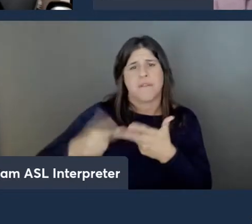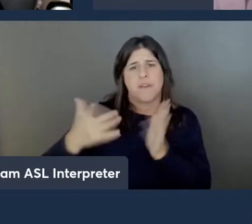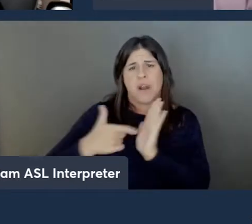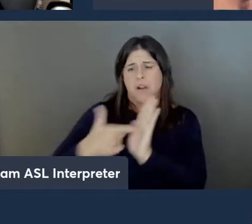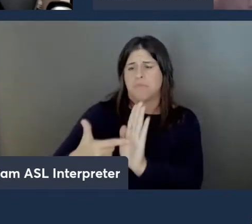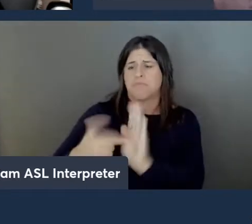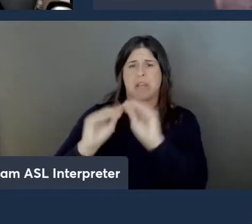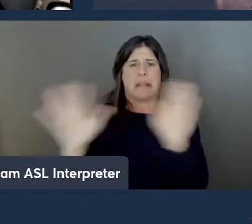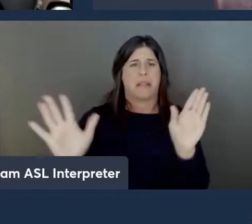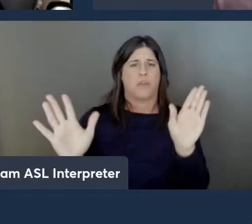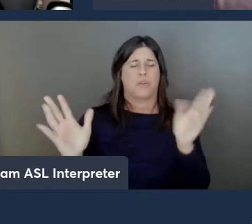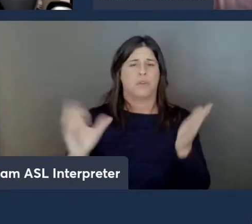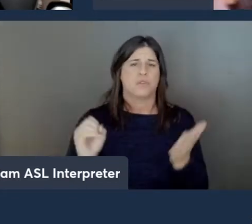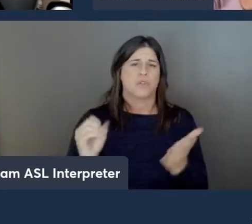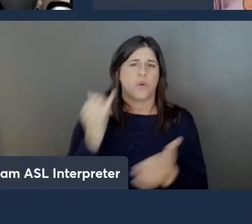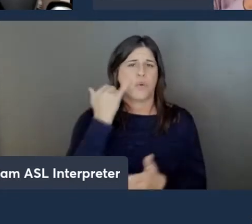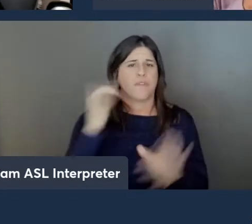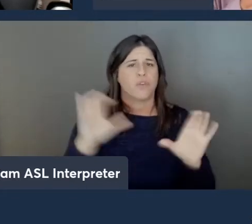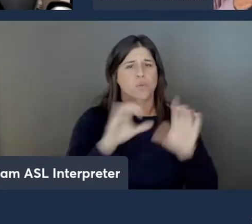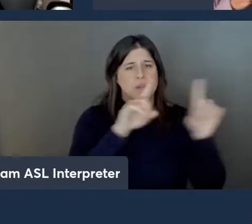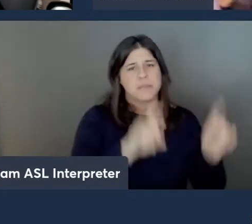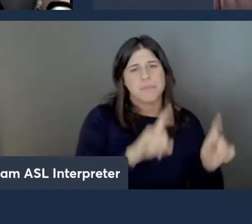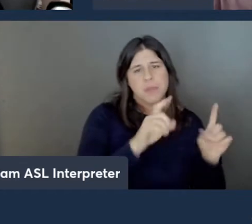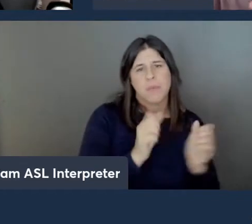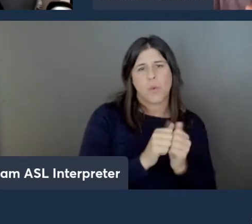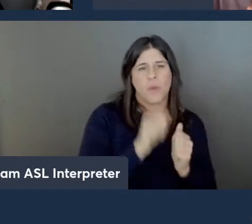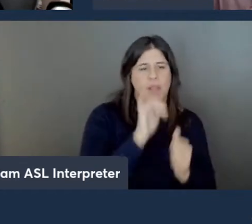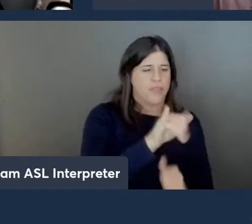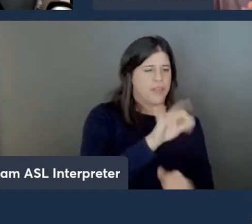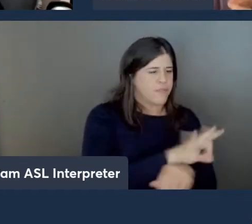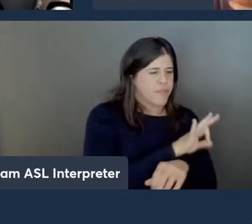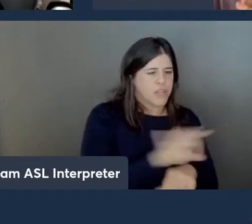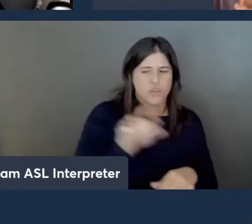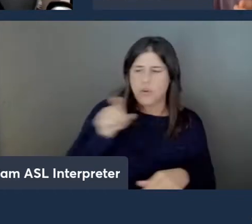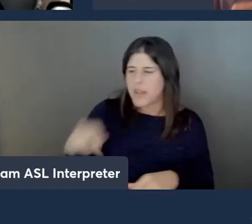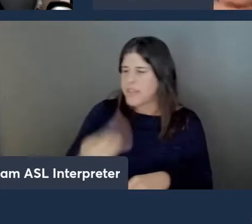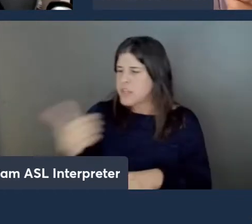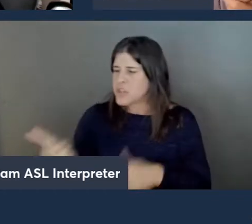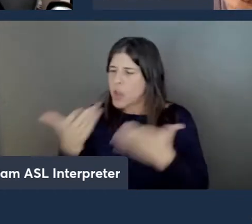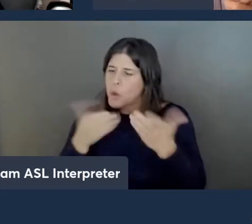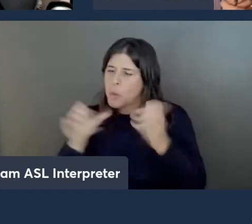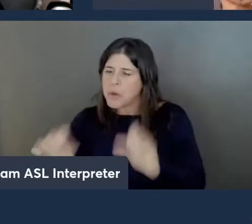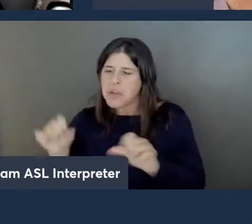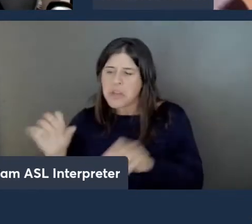So if you're doing an experiment between this feature and this other potential treatment that you're interested in,